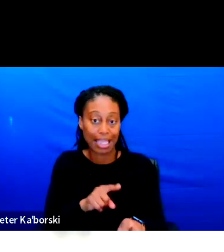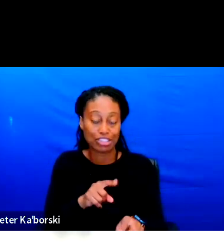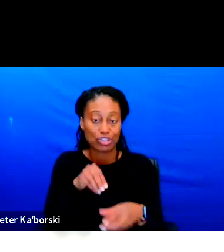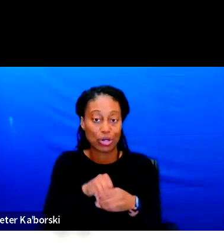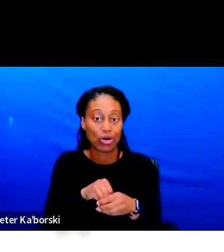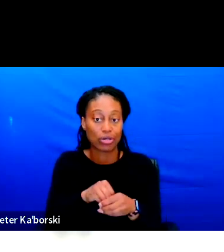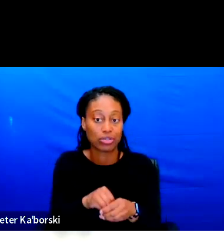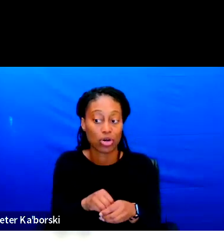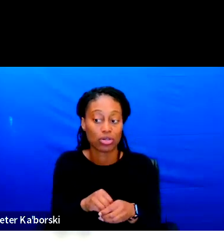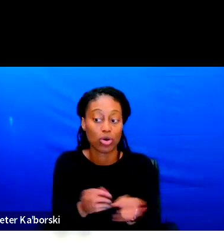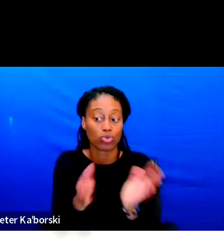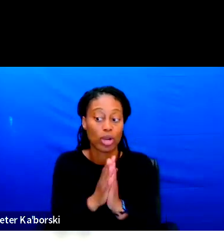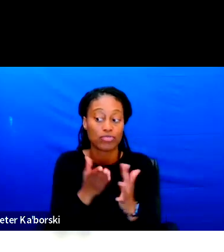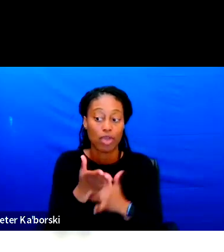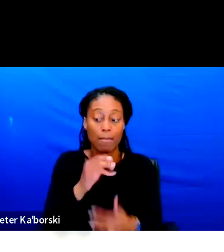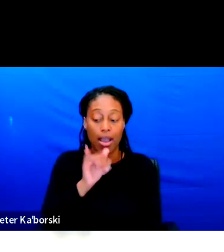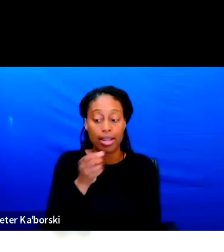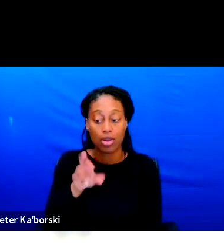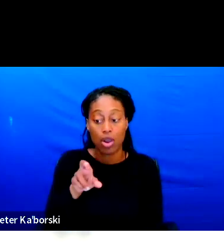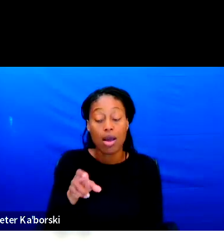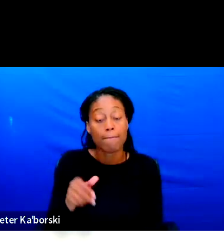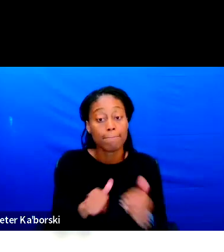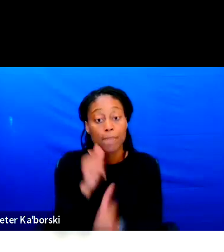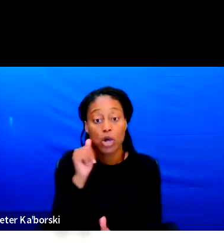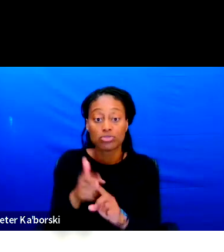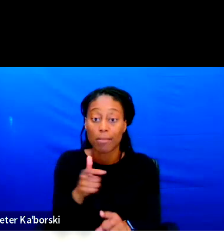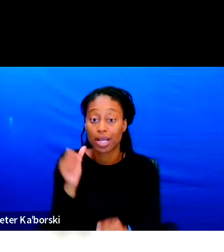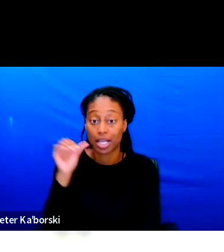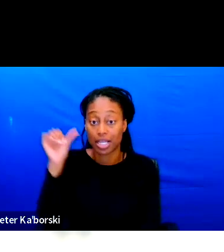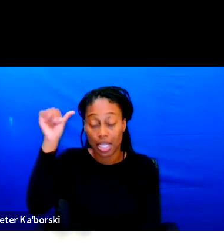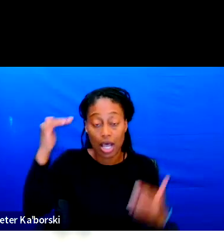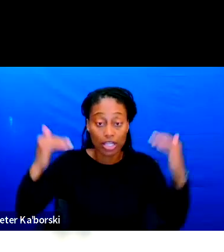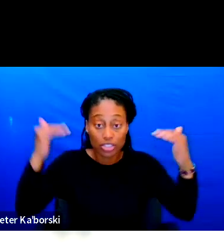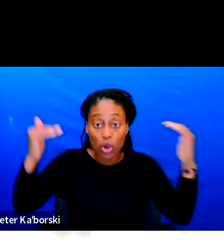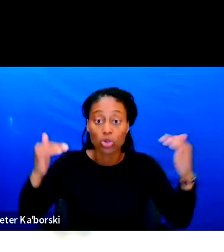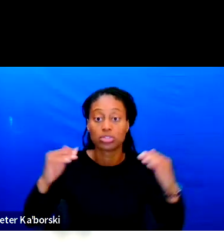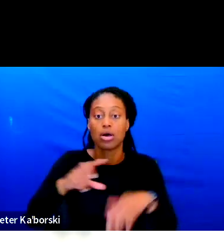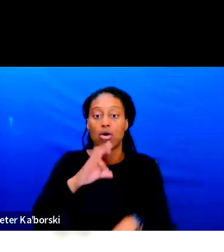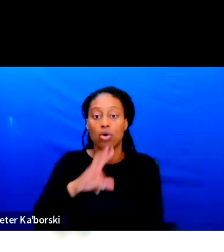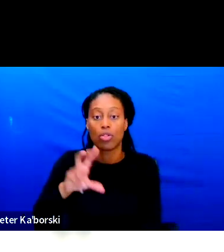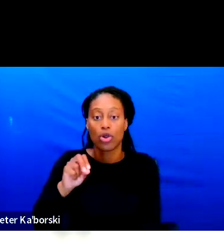Kyle Kleist: most calls are coming from adults. If they're under 30. Kyle Kleist: So